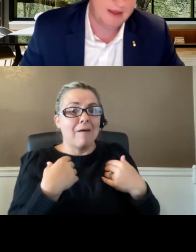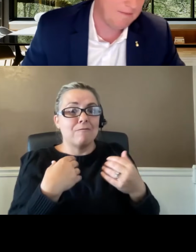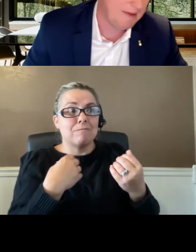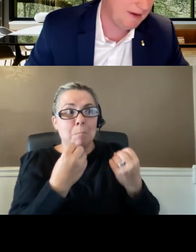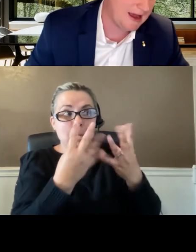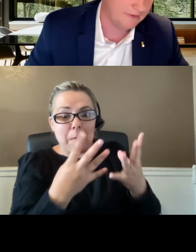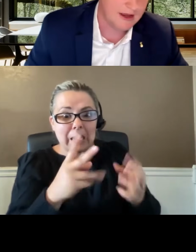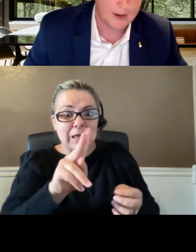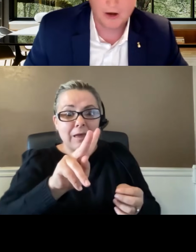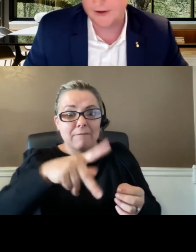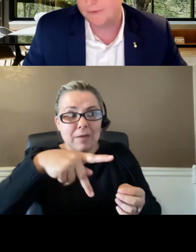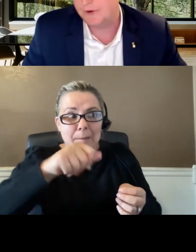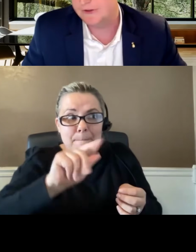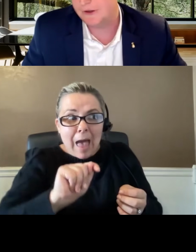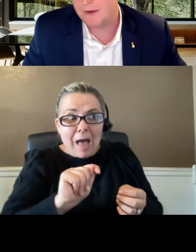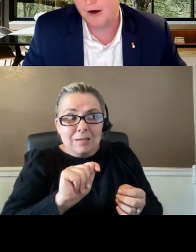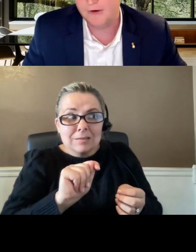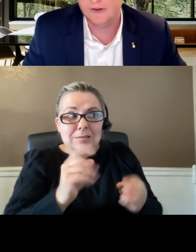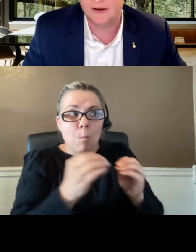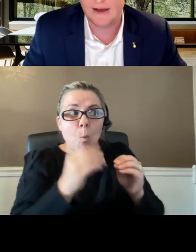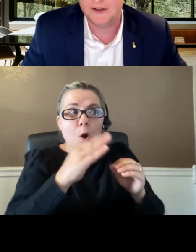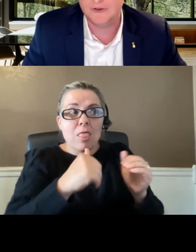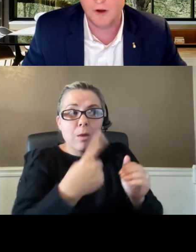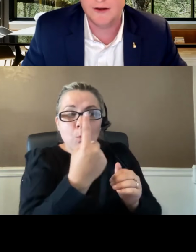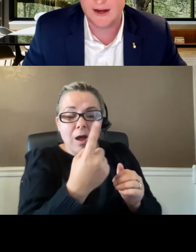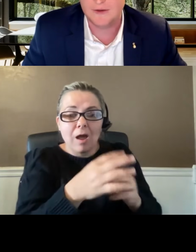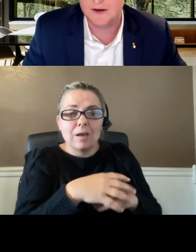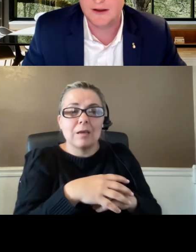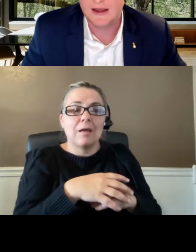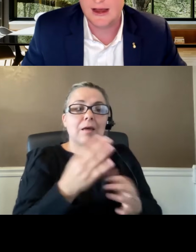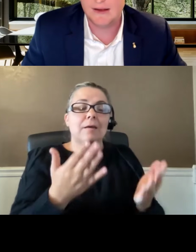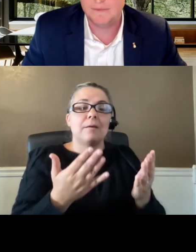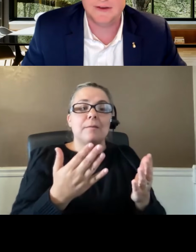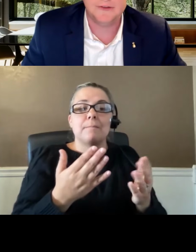hey maybe we have a product that's built into three parts, and I've sent you one document that